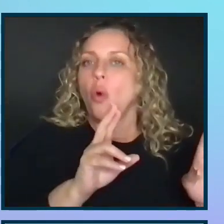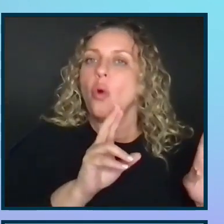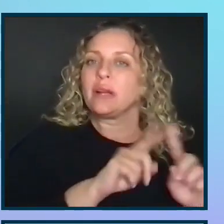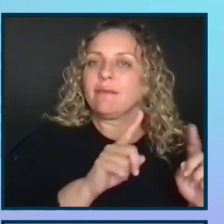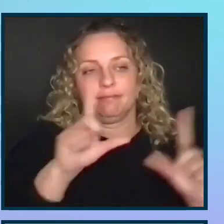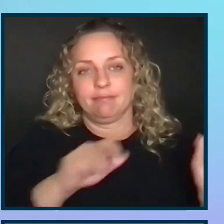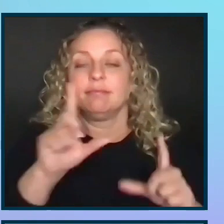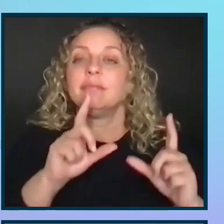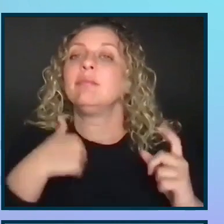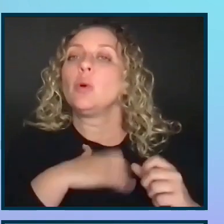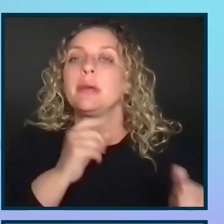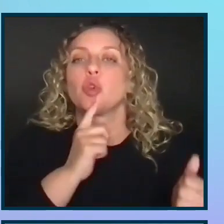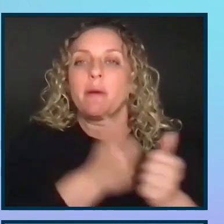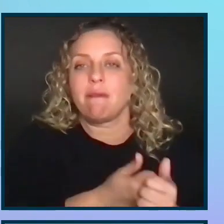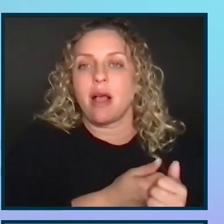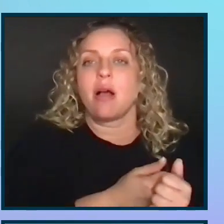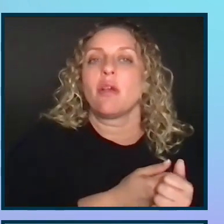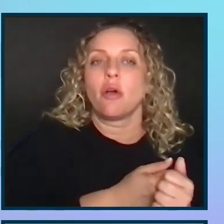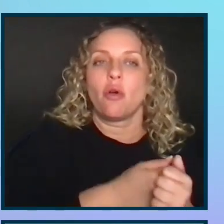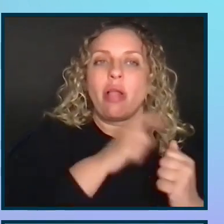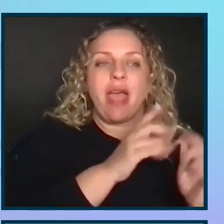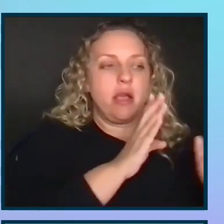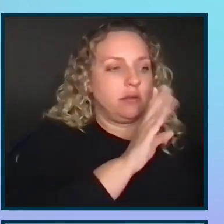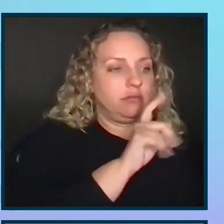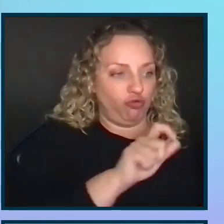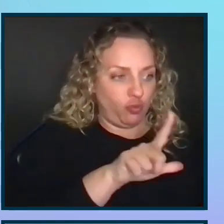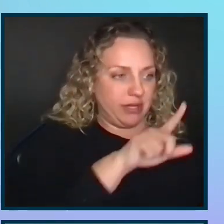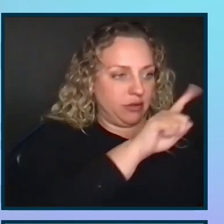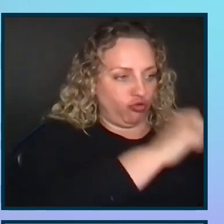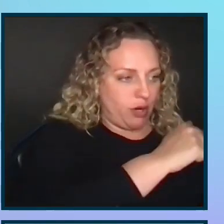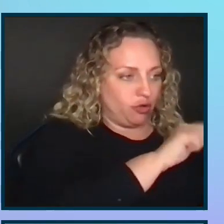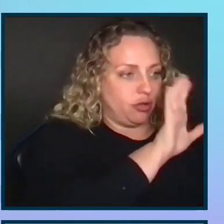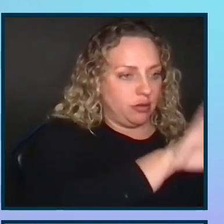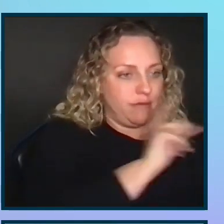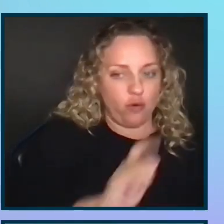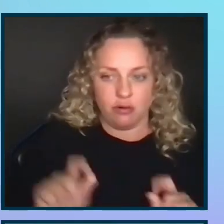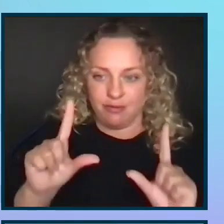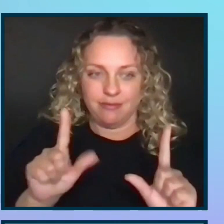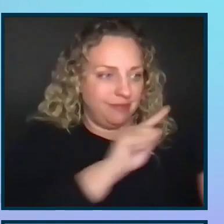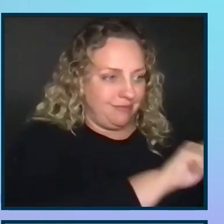we try to make sure follow a similar read order and that the structure of our layouts and pages follow a similar structure.